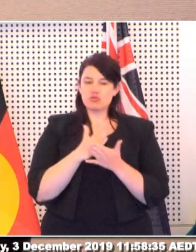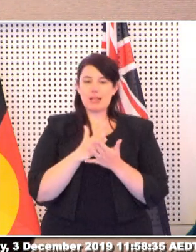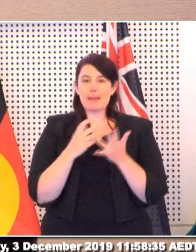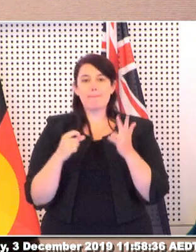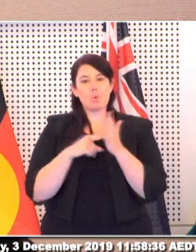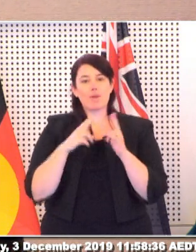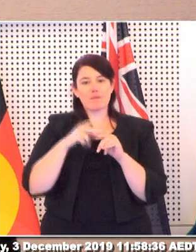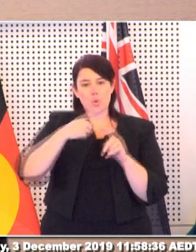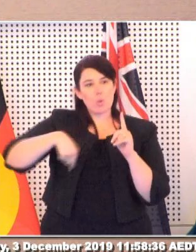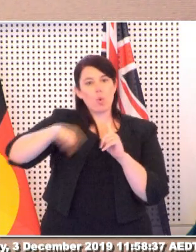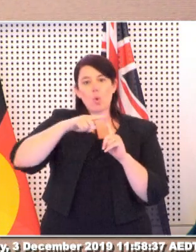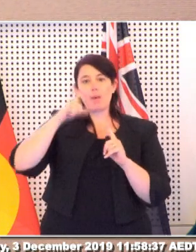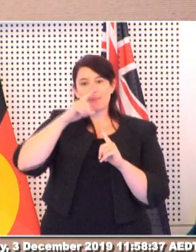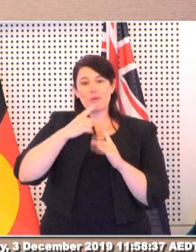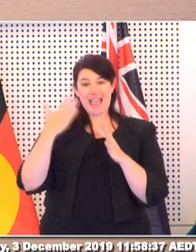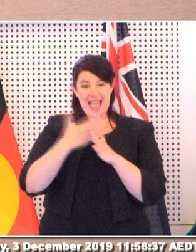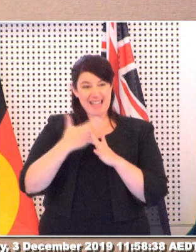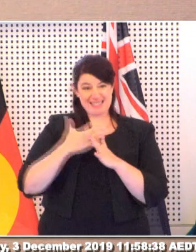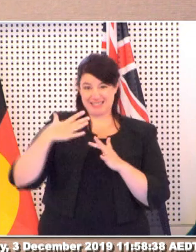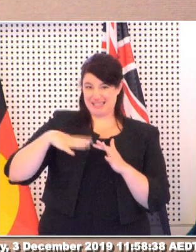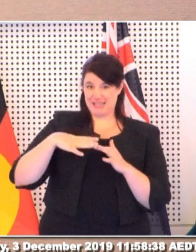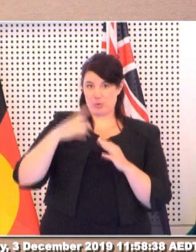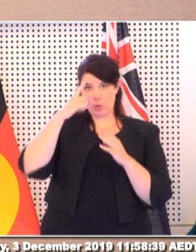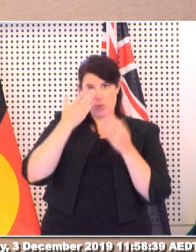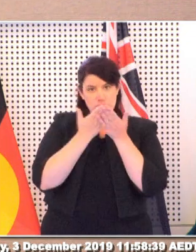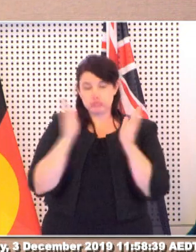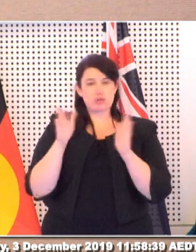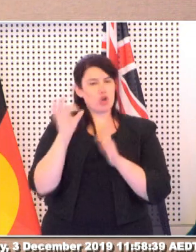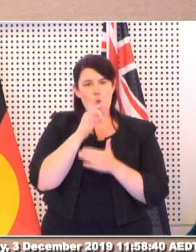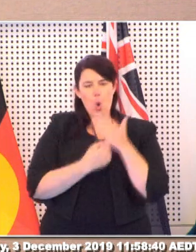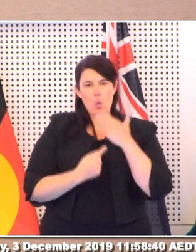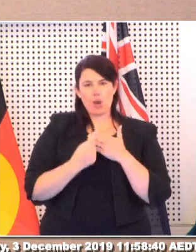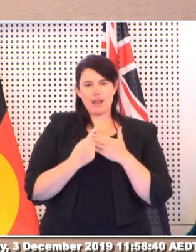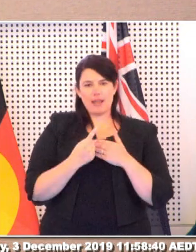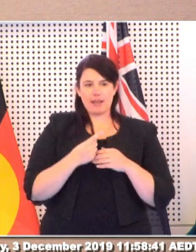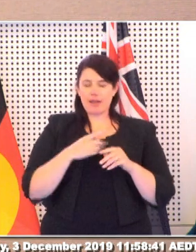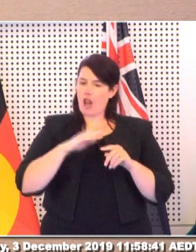that access needs were thought about more broadly, that it wasn’t just about having a ramp or having a hearing loop,